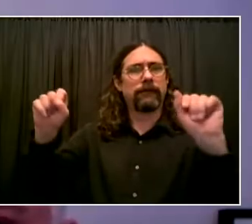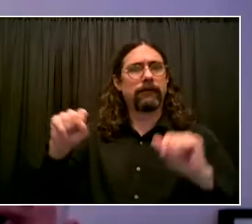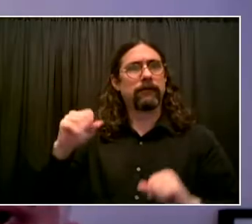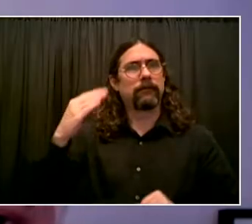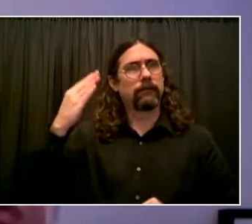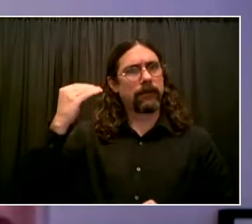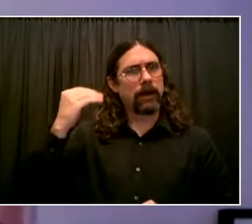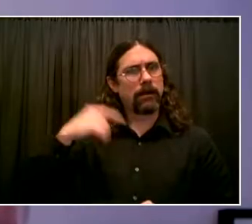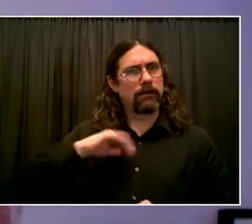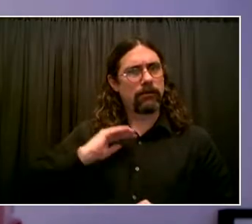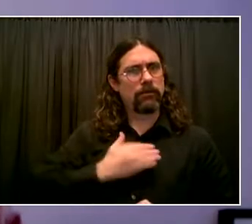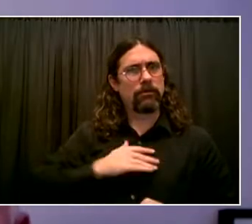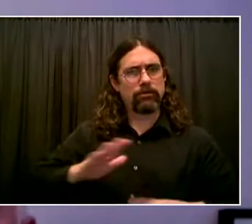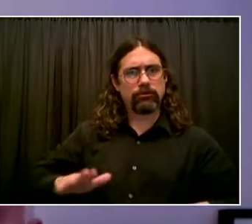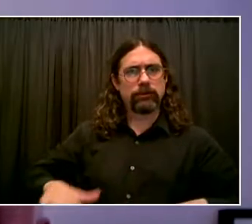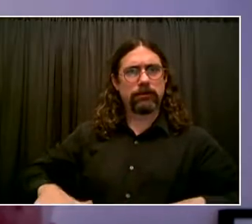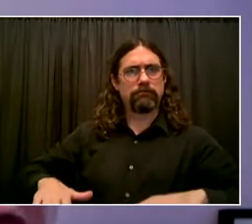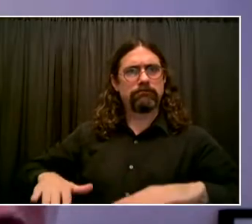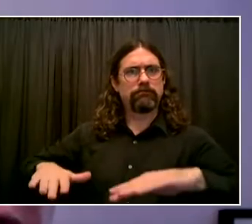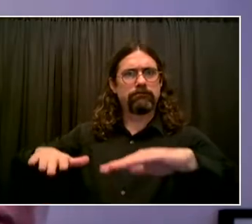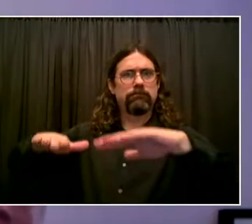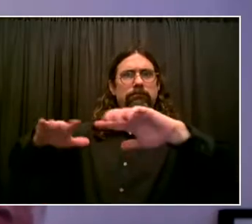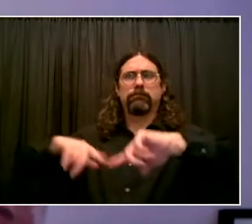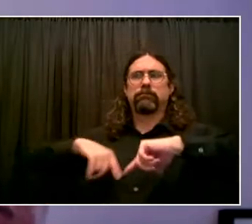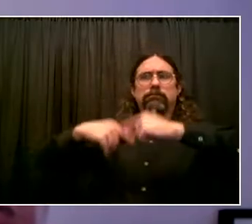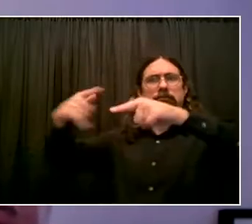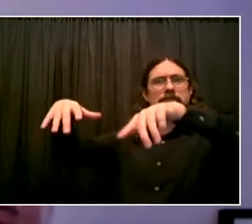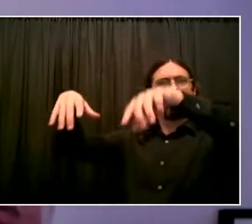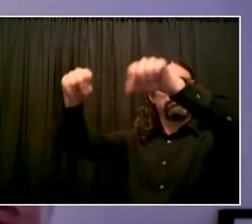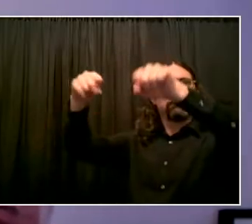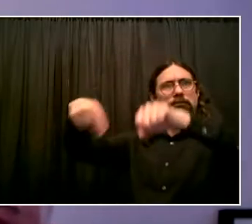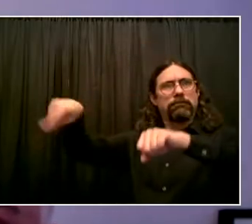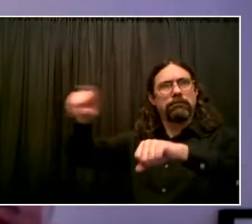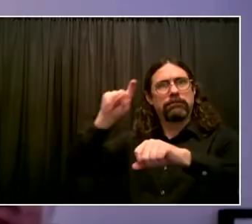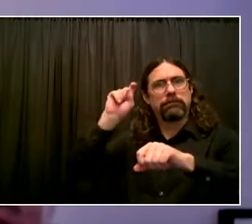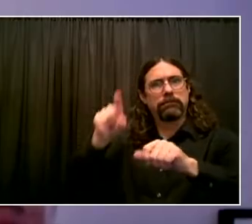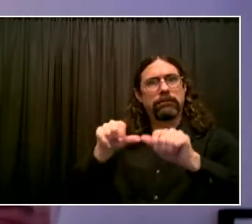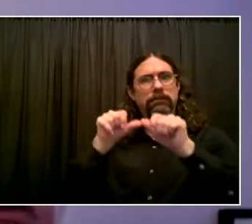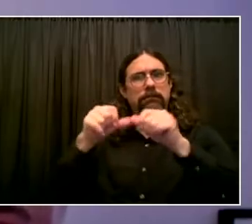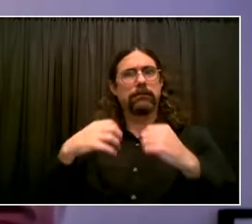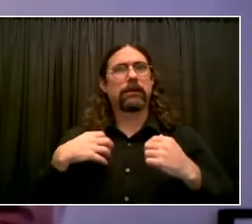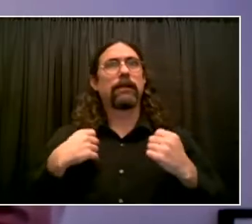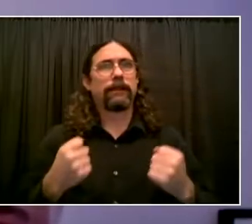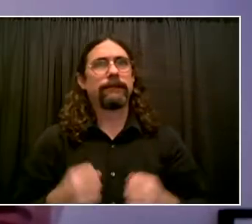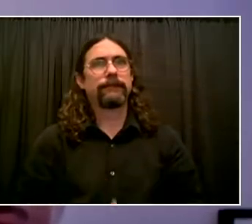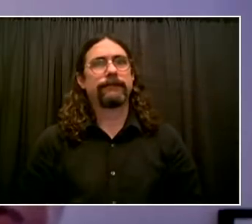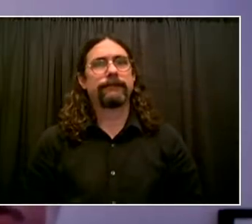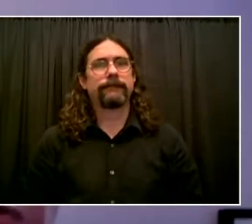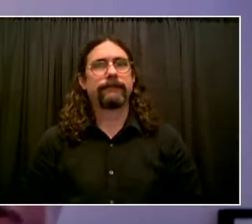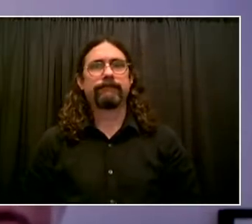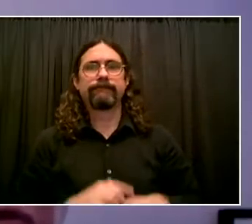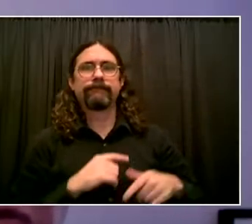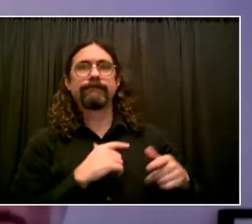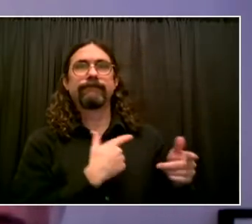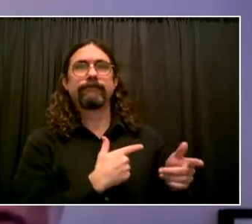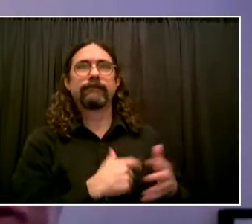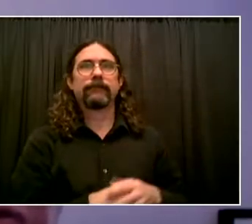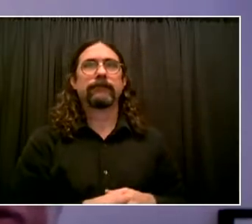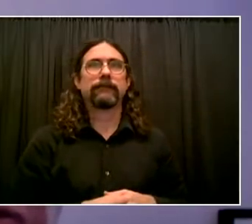CITY SE.AF WE HAVE TO LEAVE OUR CHILDREN AND OUR CHILDREN'S CHILDREN SAFER.